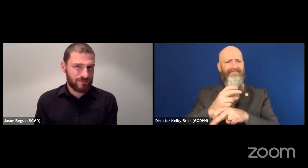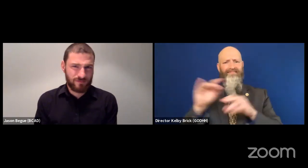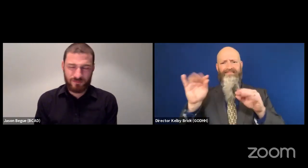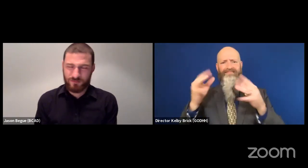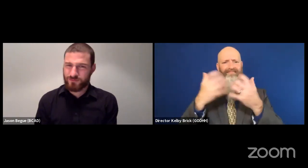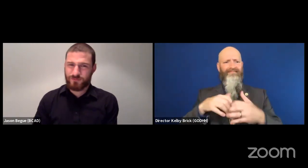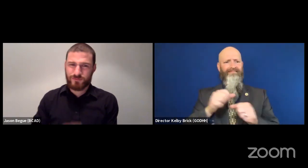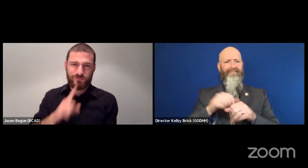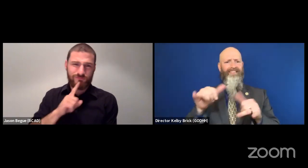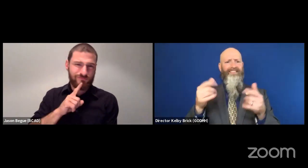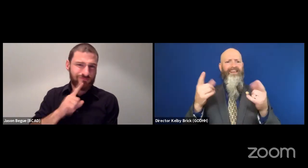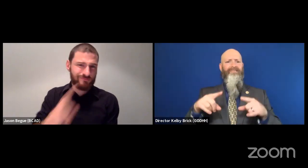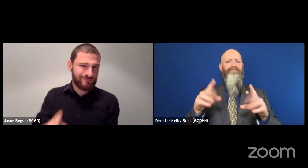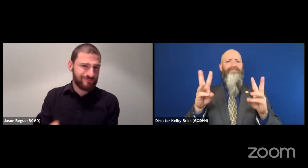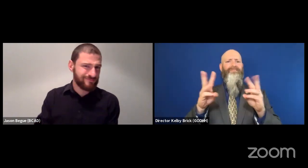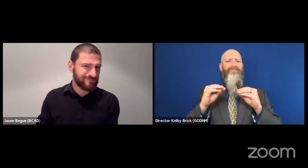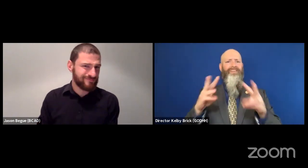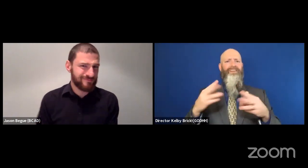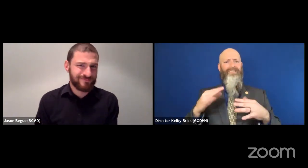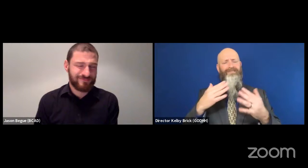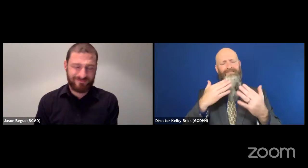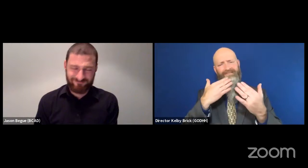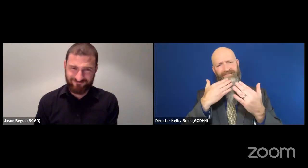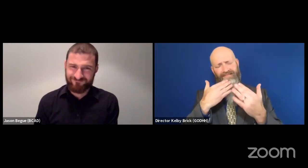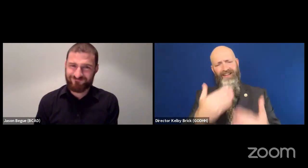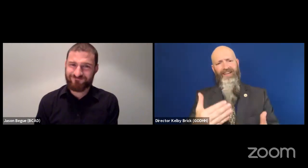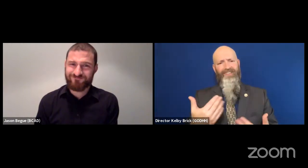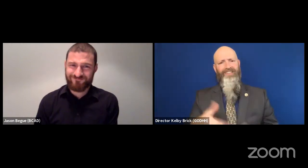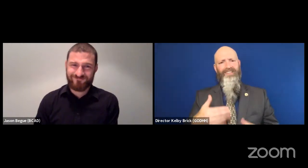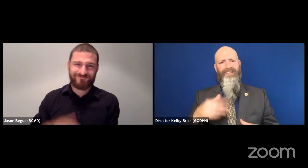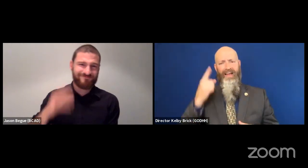you for all the various organizations, from Howard County Association of the Deaf, Prince